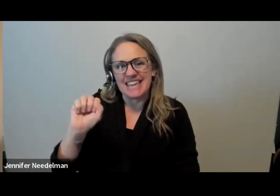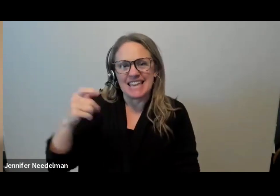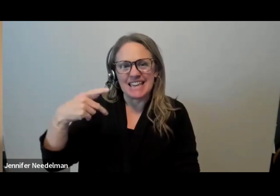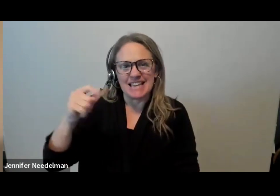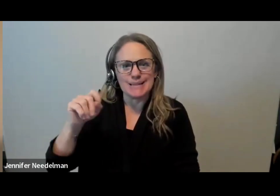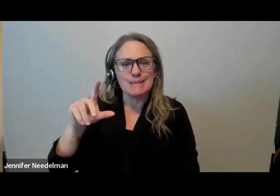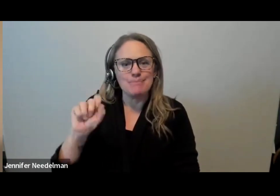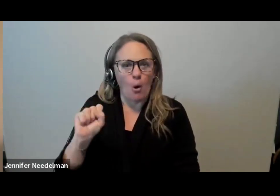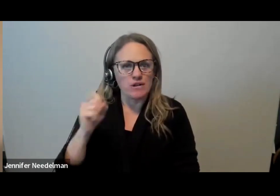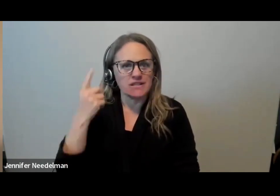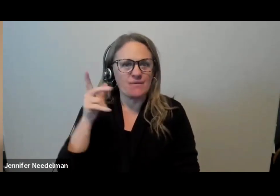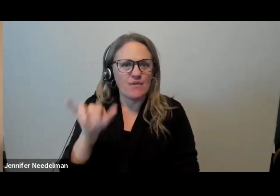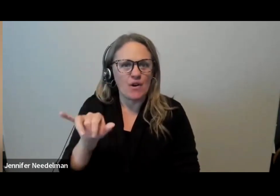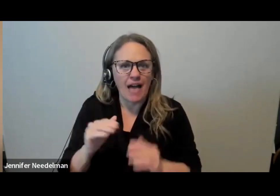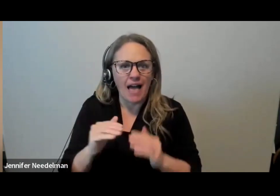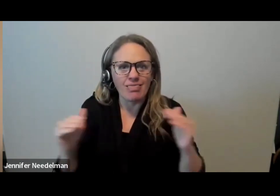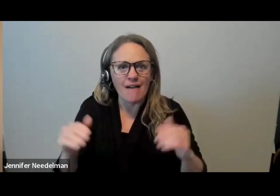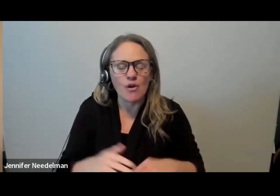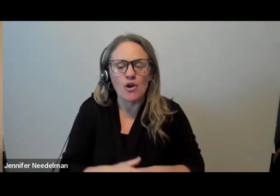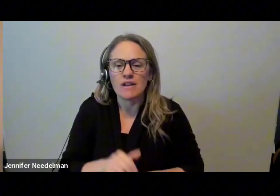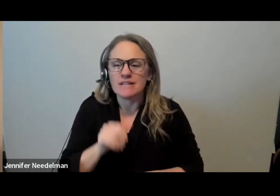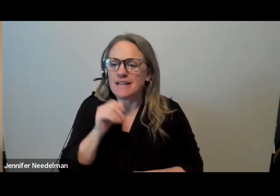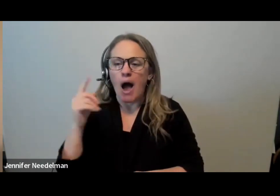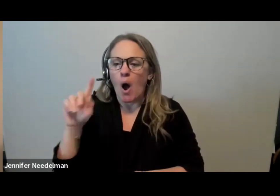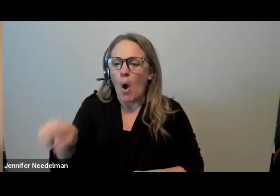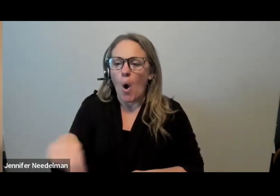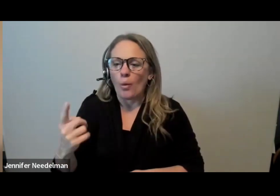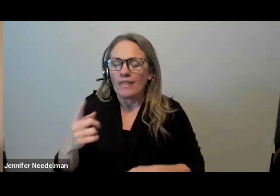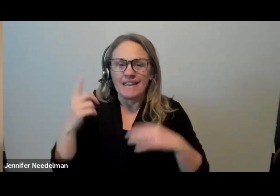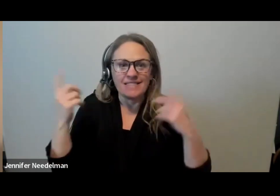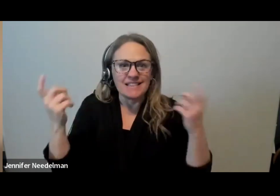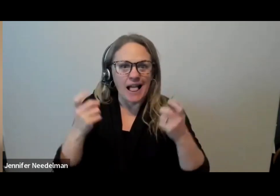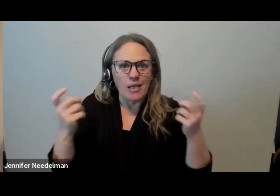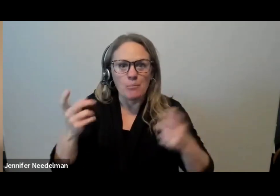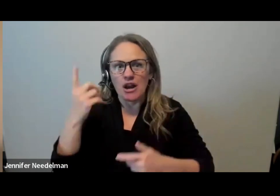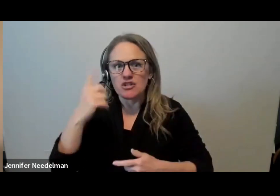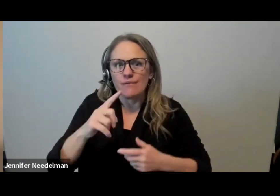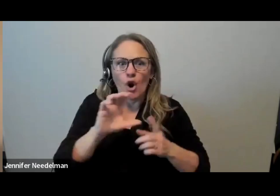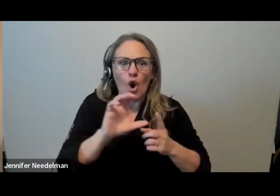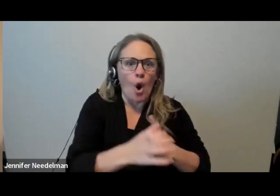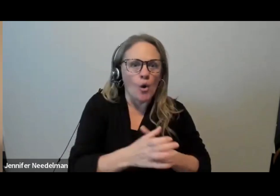it's not just the celebration of culture and art, but it's, it's really dignifying to a skill and,